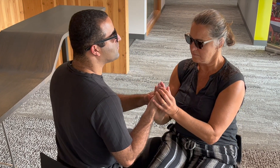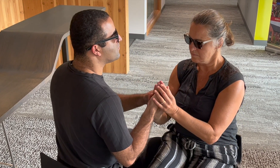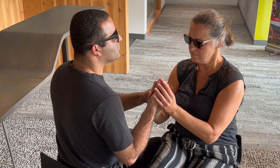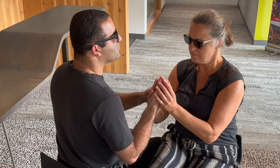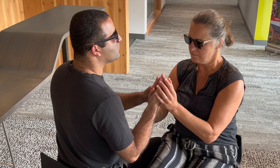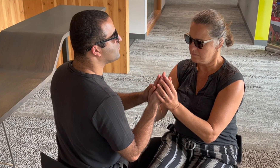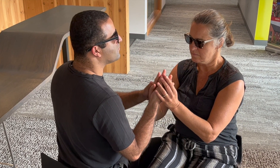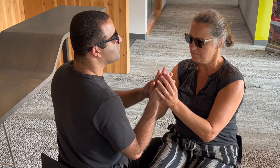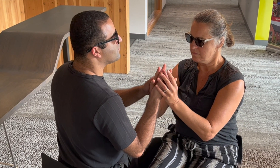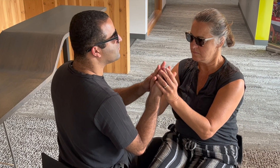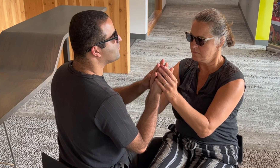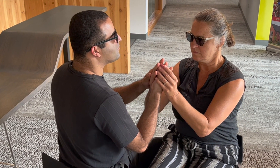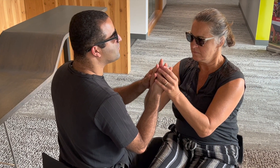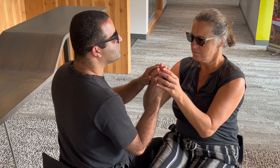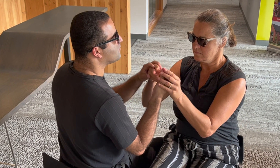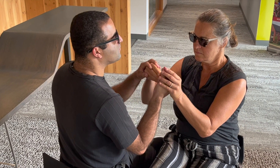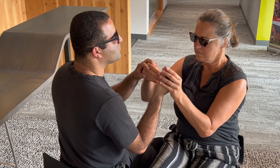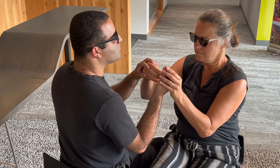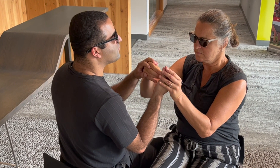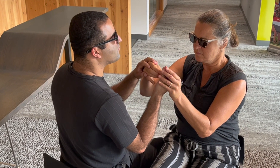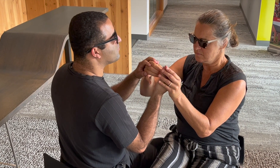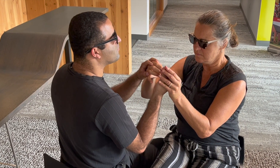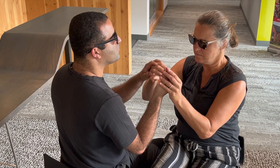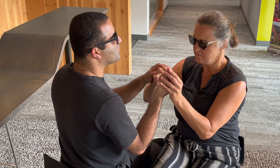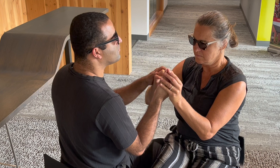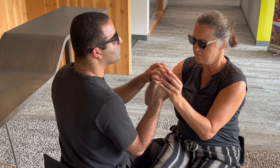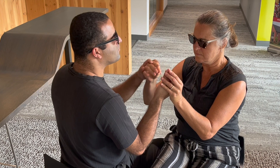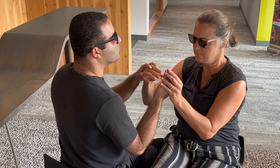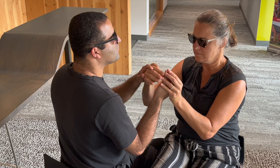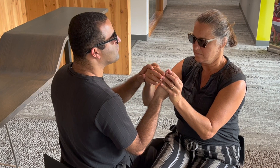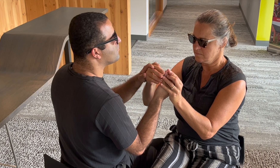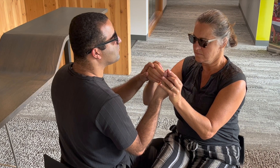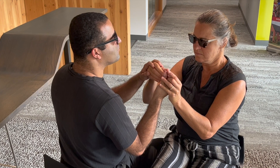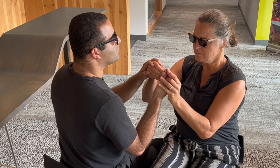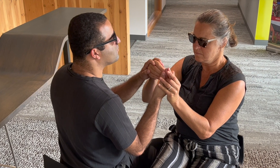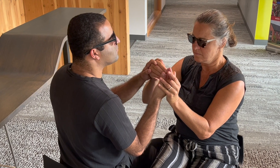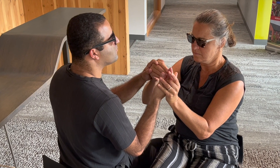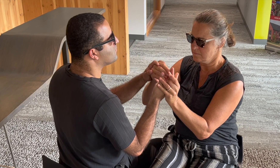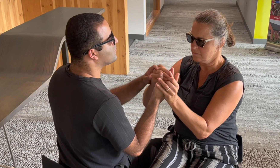asking the H2 hand to form a bud shape. Then you could demonstrate the bud opening